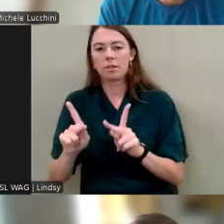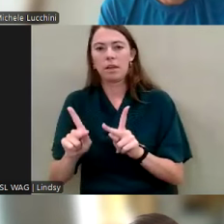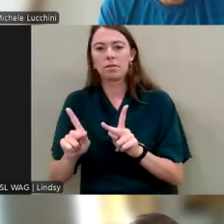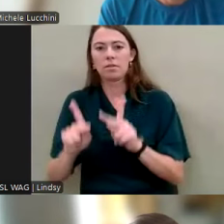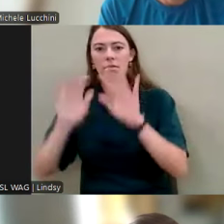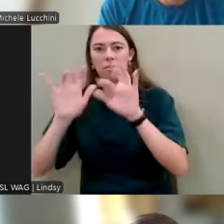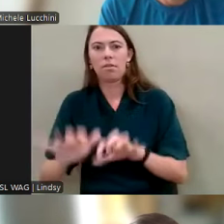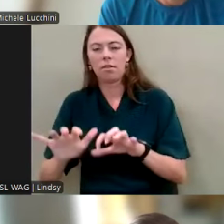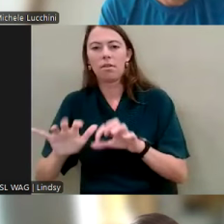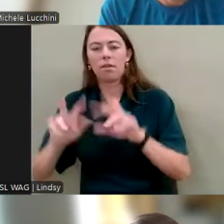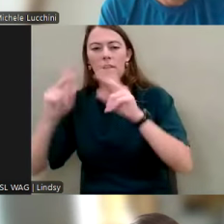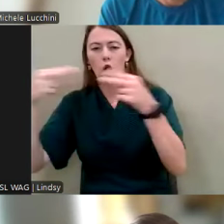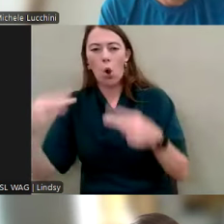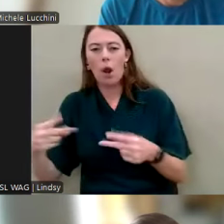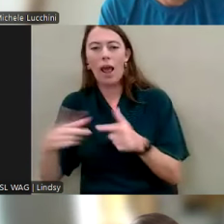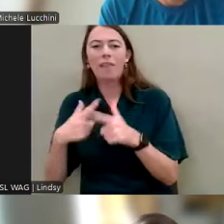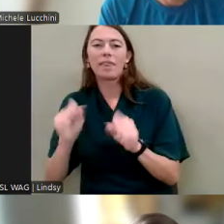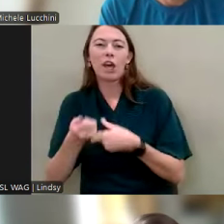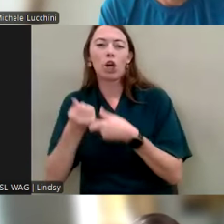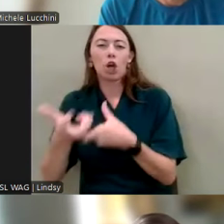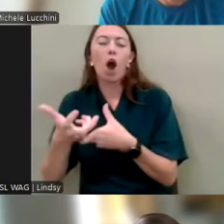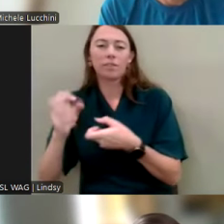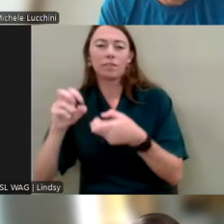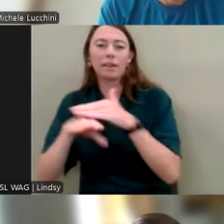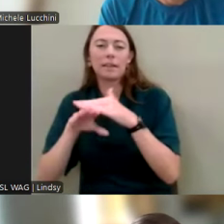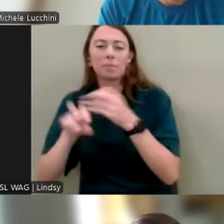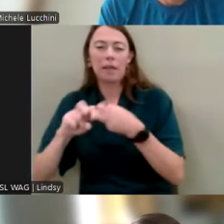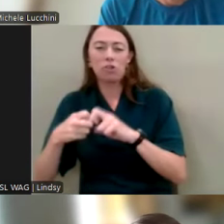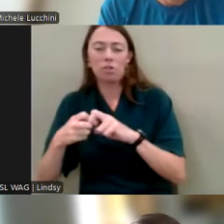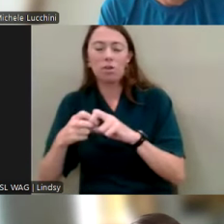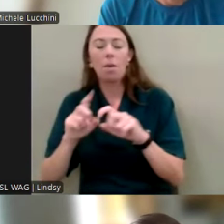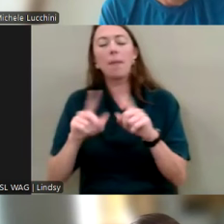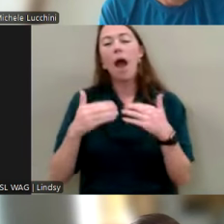But having the team who is essentially that center of expertise in the organization who